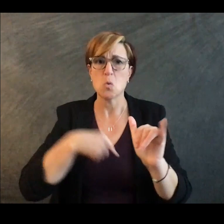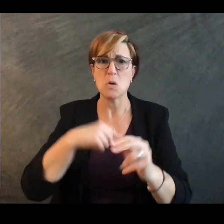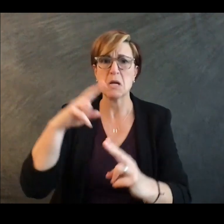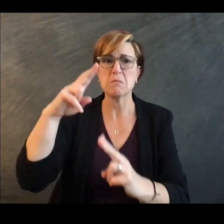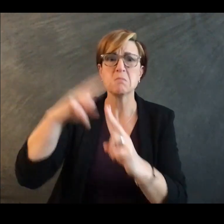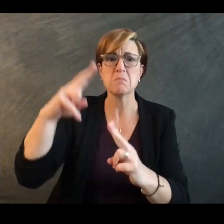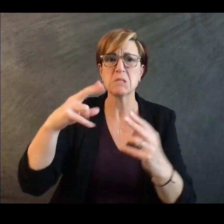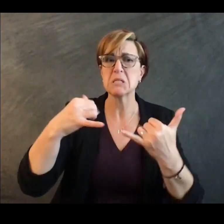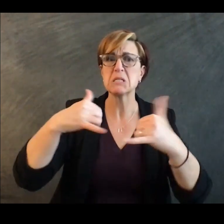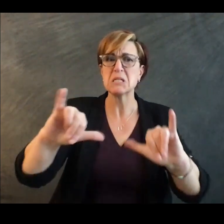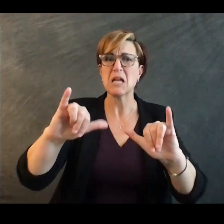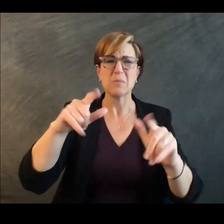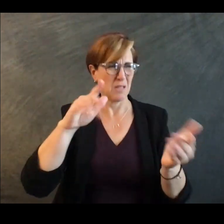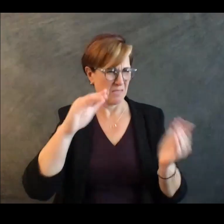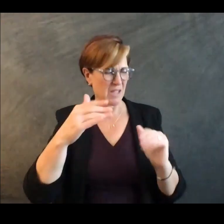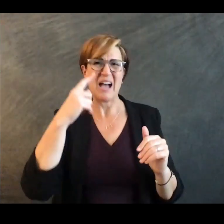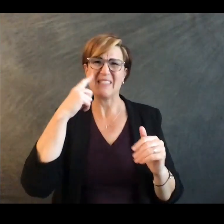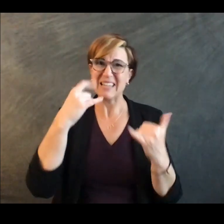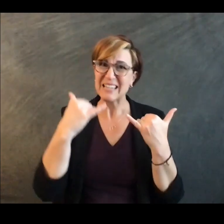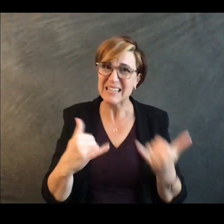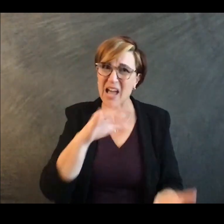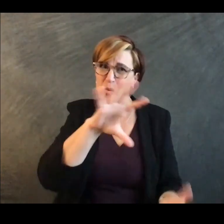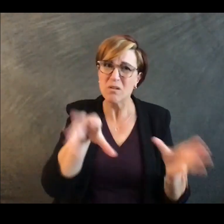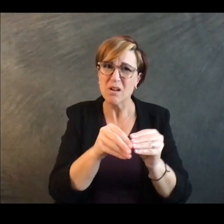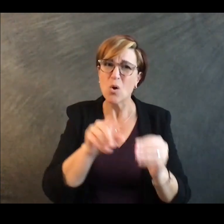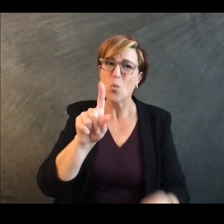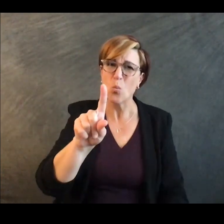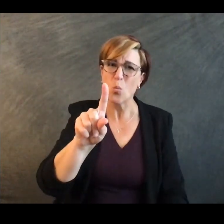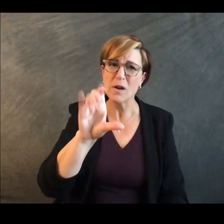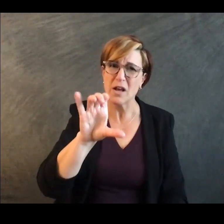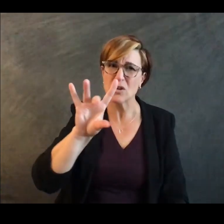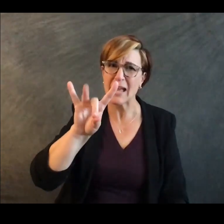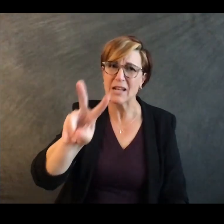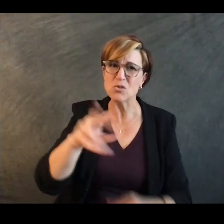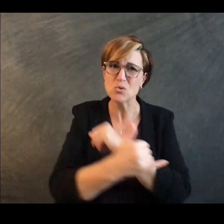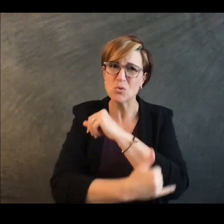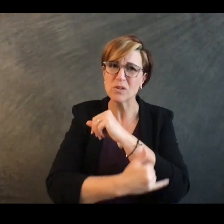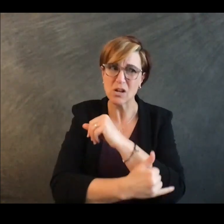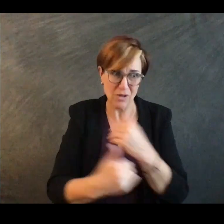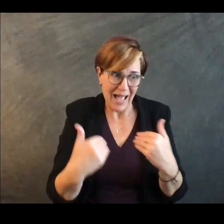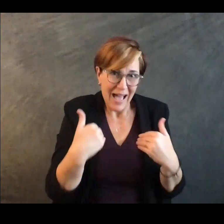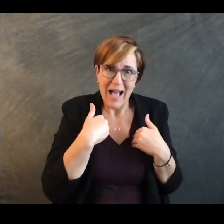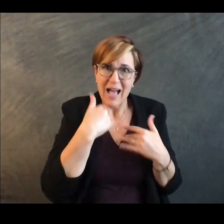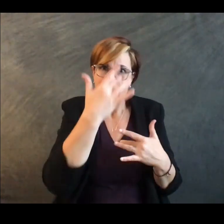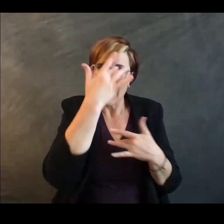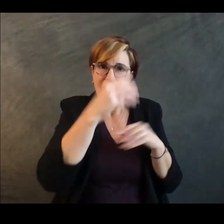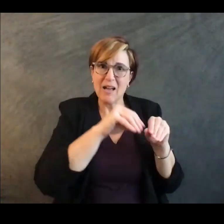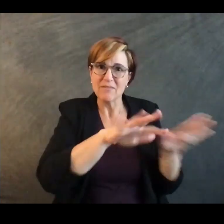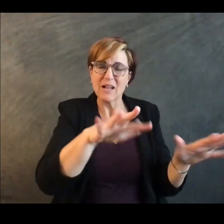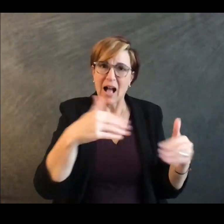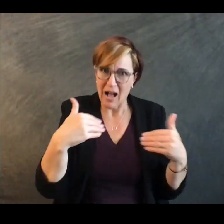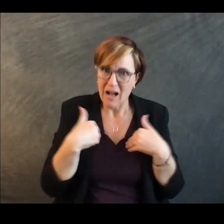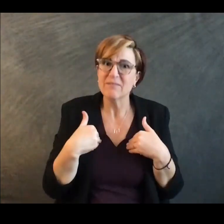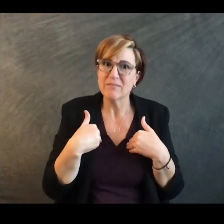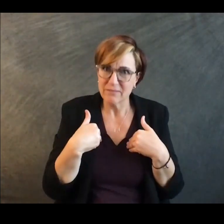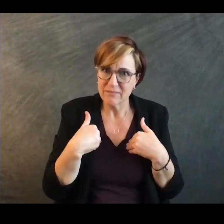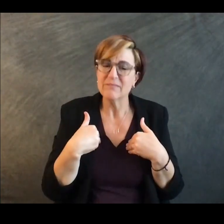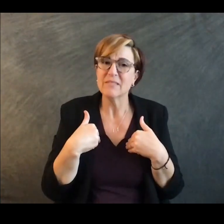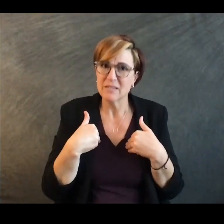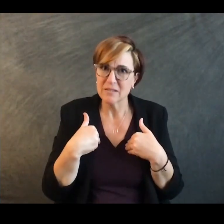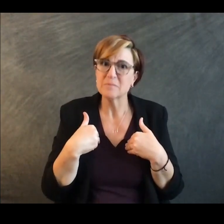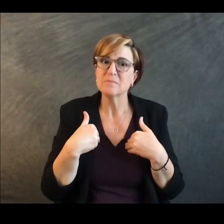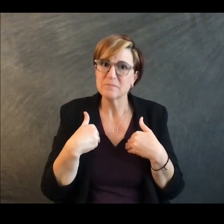think it's 182 countries right now 182 countries are under attack by the by the